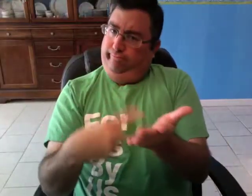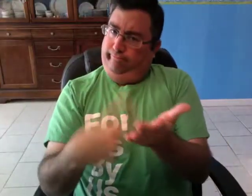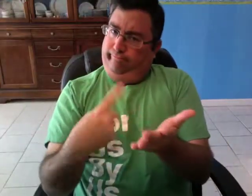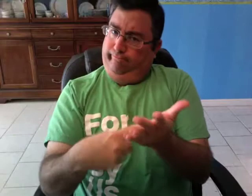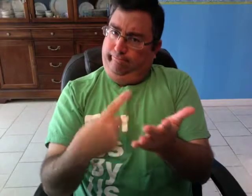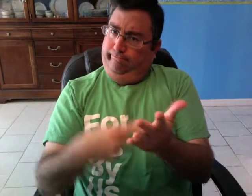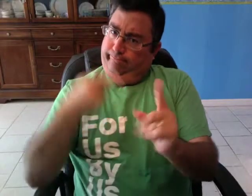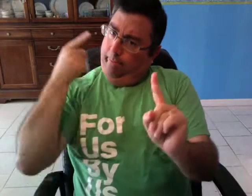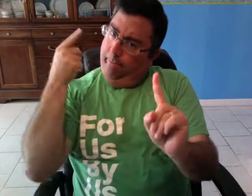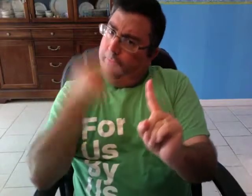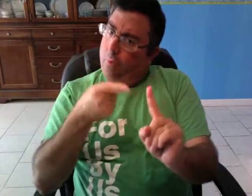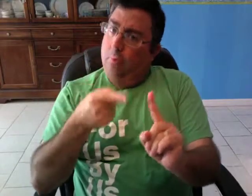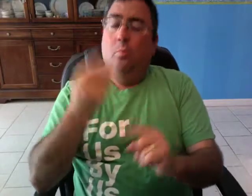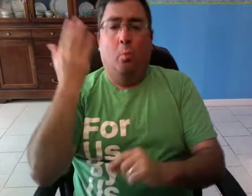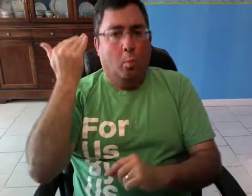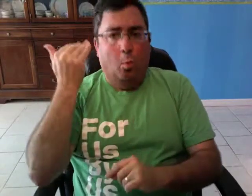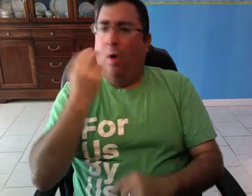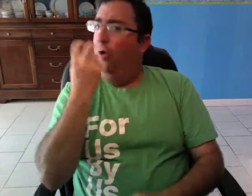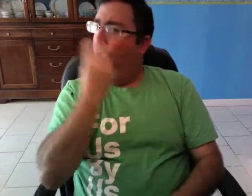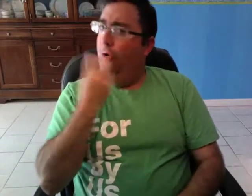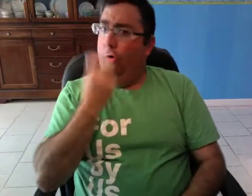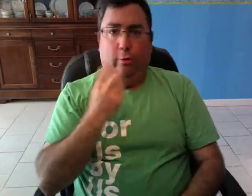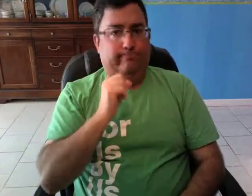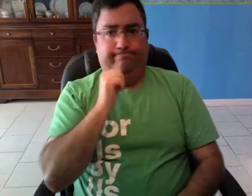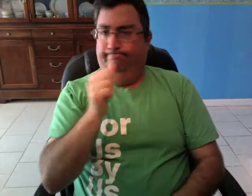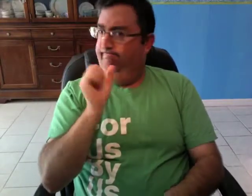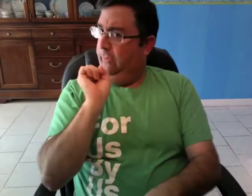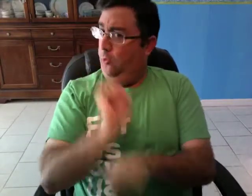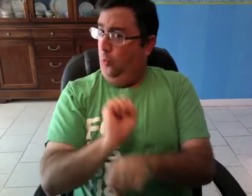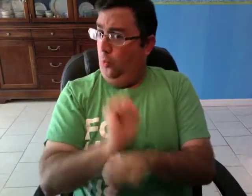That Deaf person did try to take the stand to discuss why Oralism does not work,